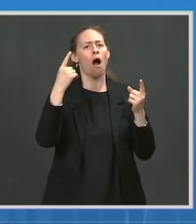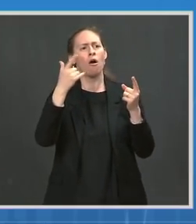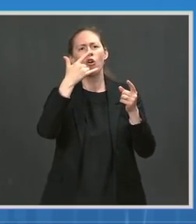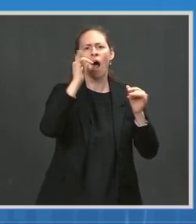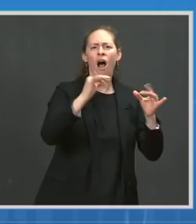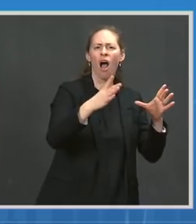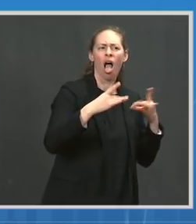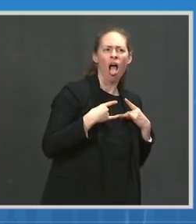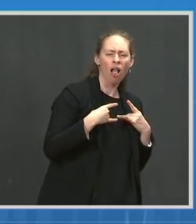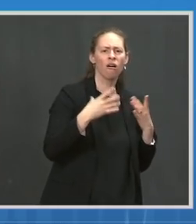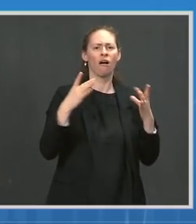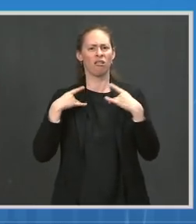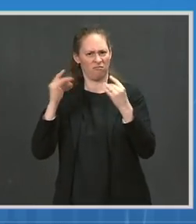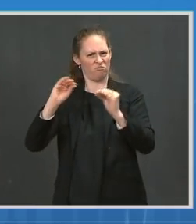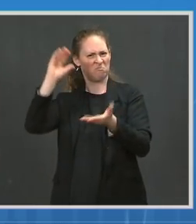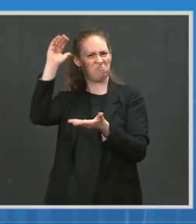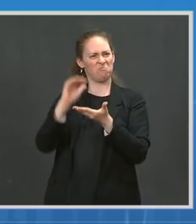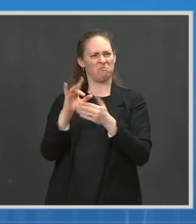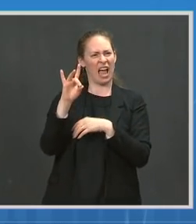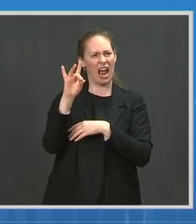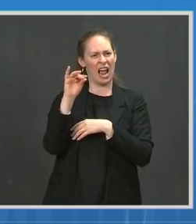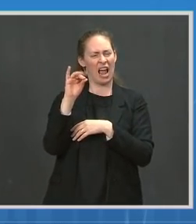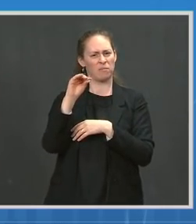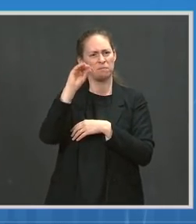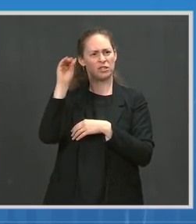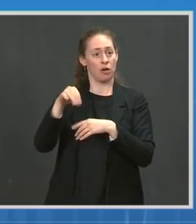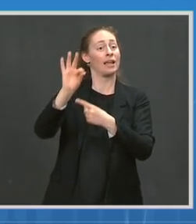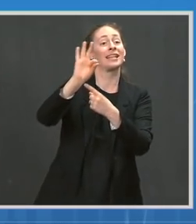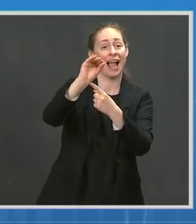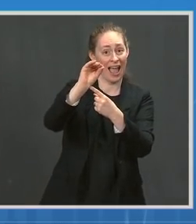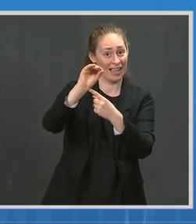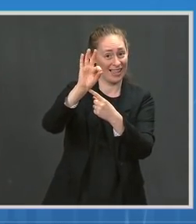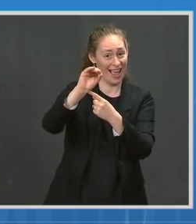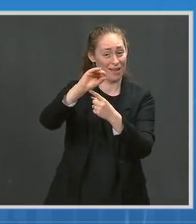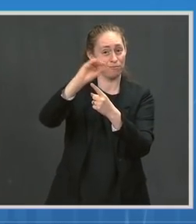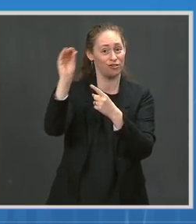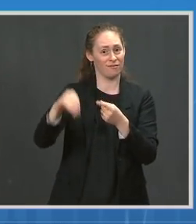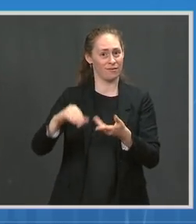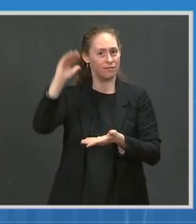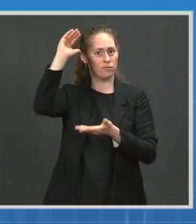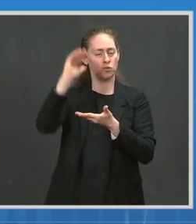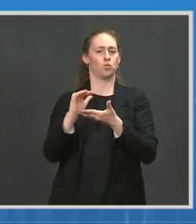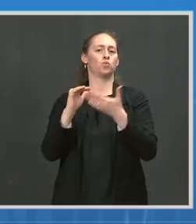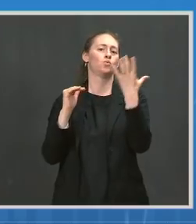the two recommended doses of the vaccine. This study was yet additional evidence